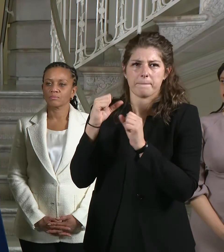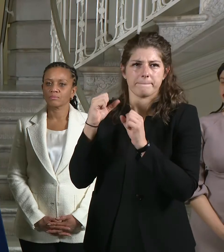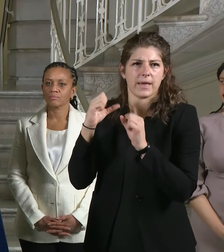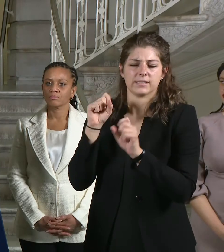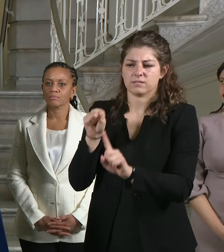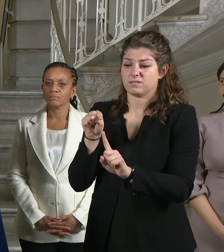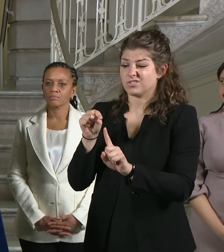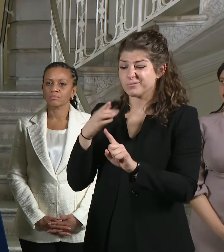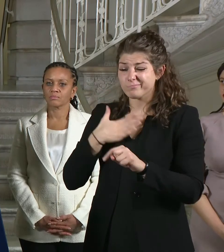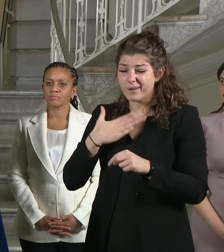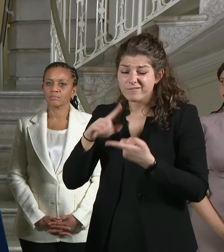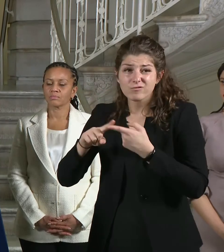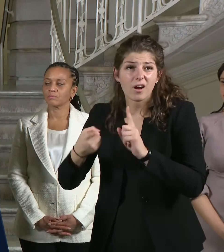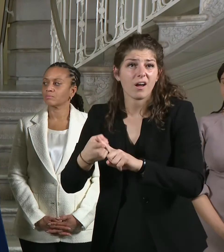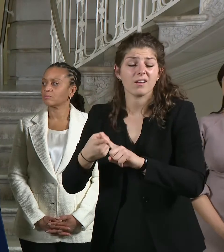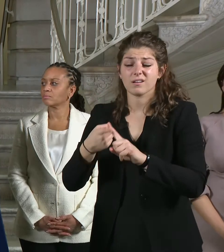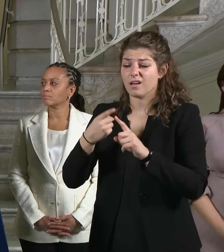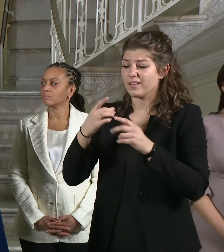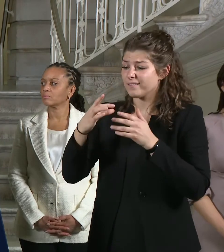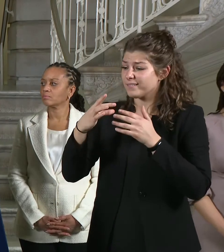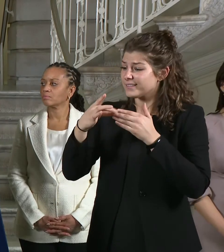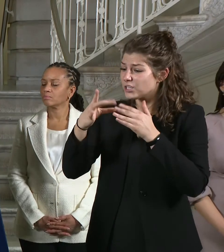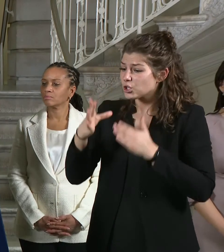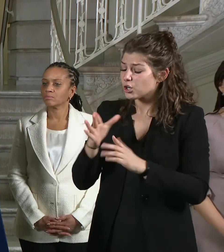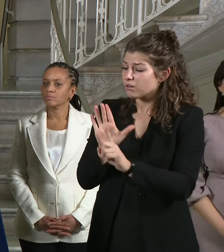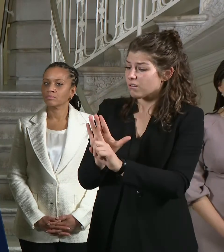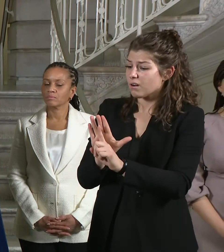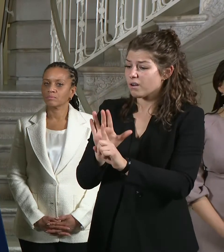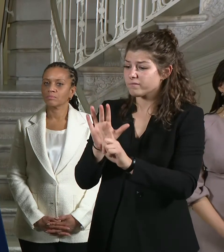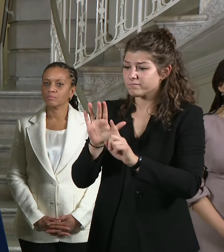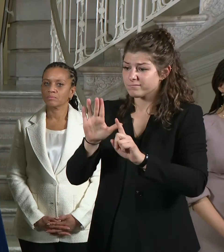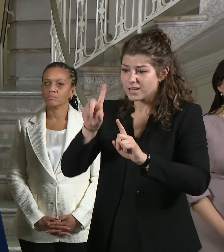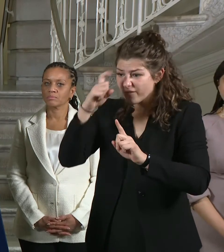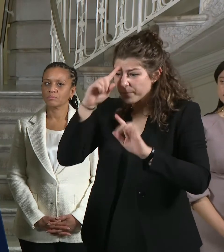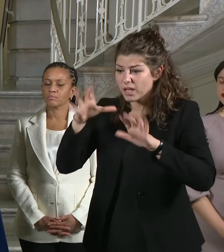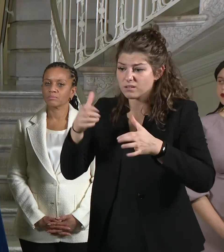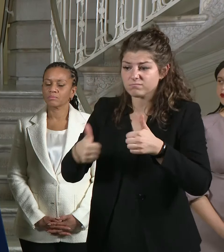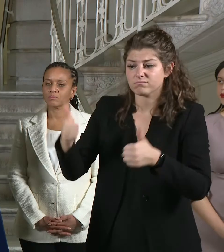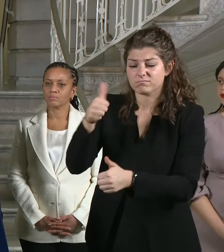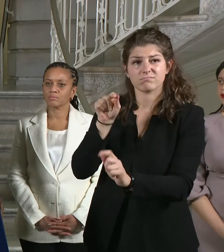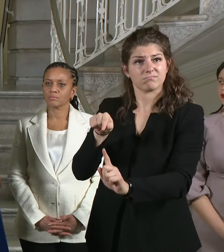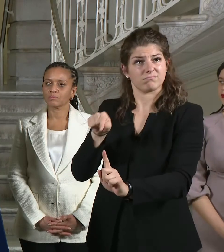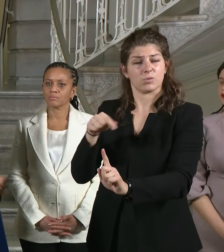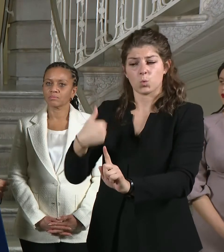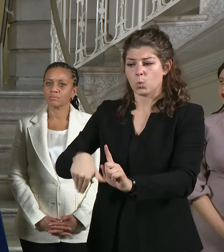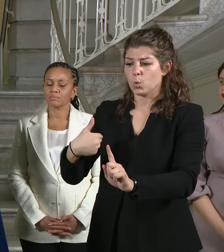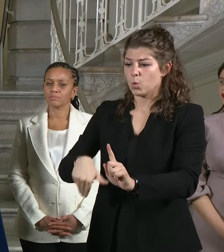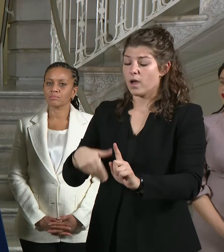I CANNOT SAY ENOUGH ABOUT SPEAKER ADRIAN ADAMS. NOT ONLY